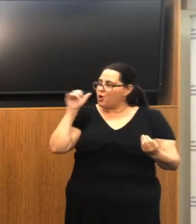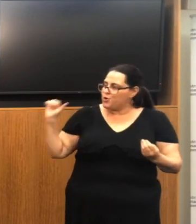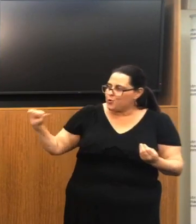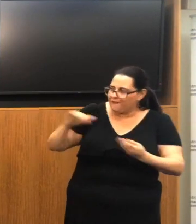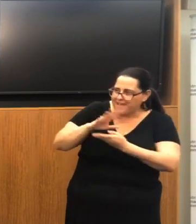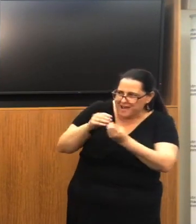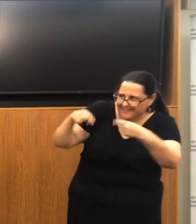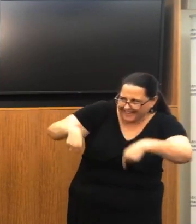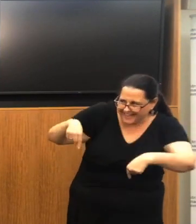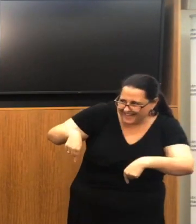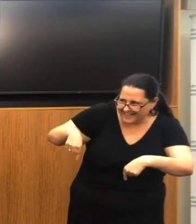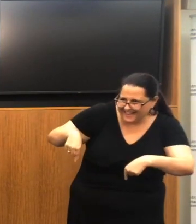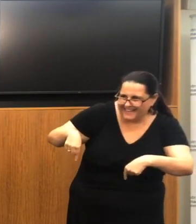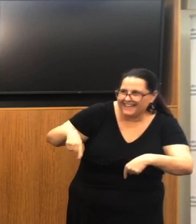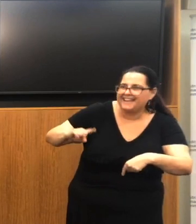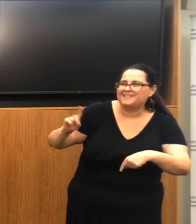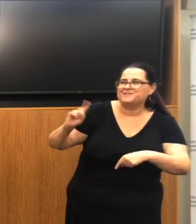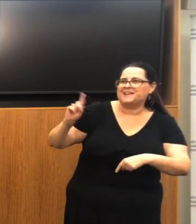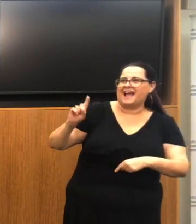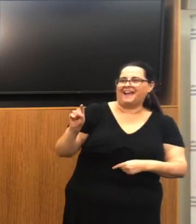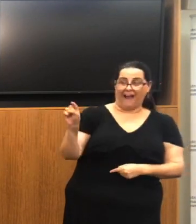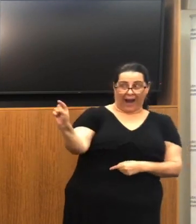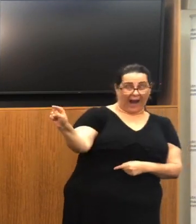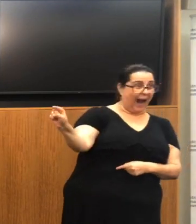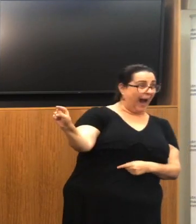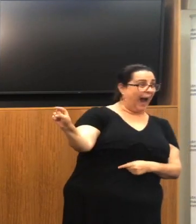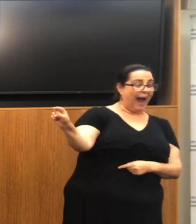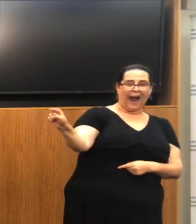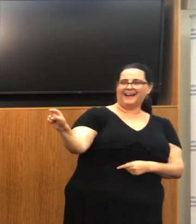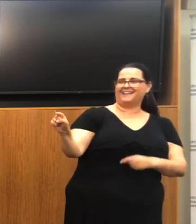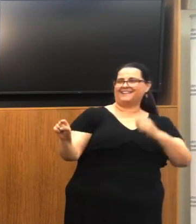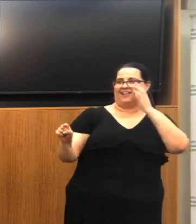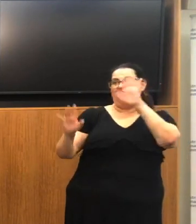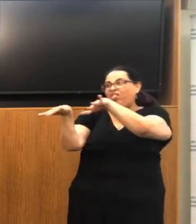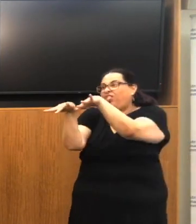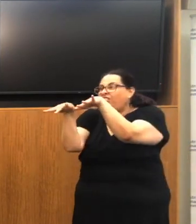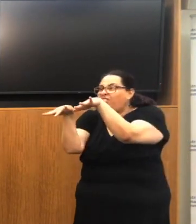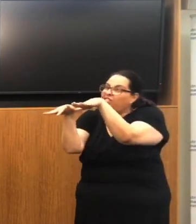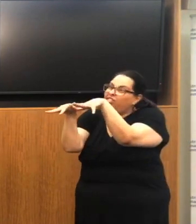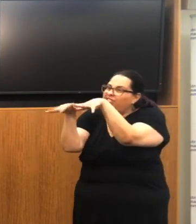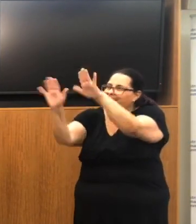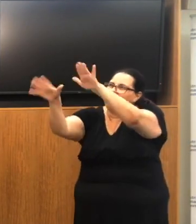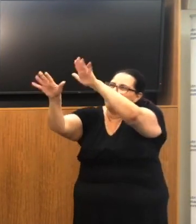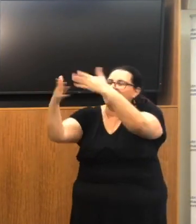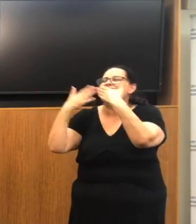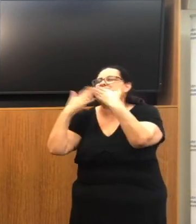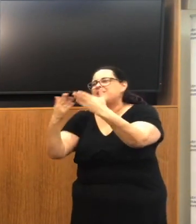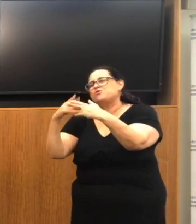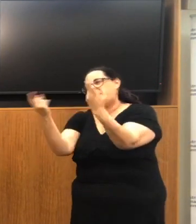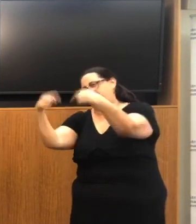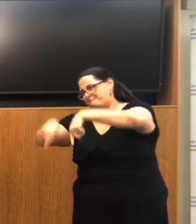in the audience in this room. I'm sure she's not gonna thank me for drawing attention to her, but we're really honored to have you here as well.